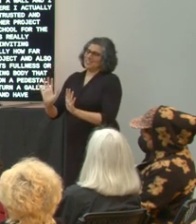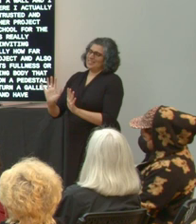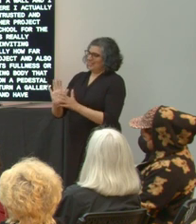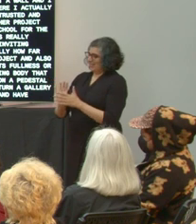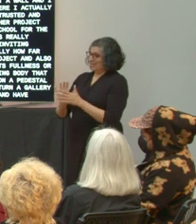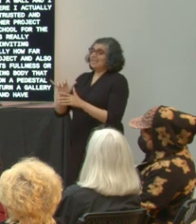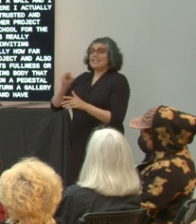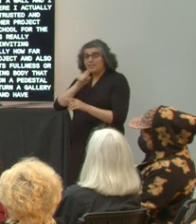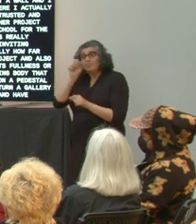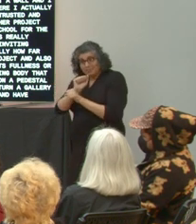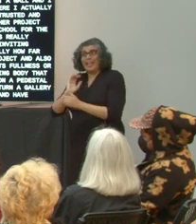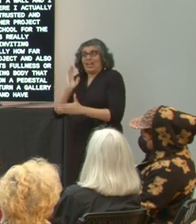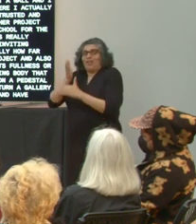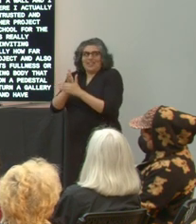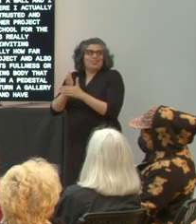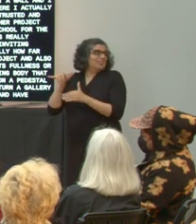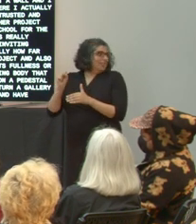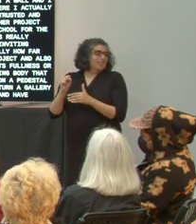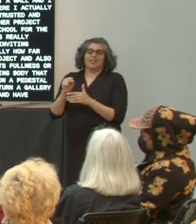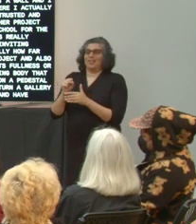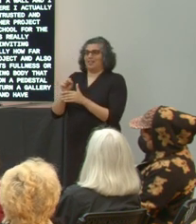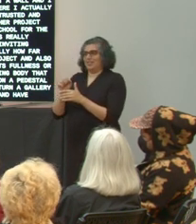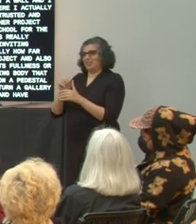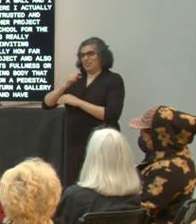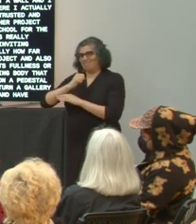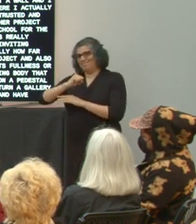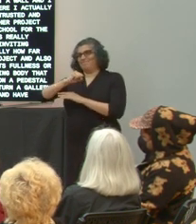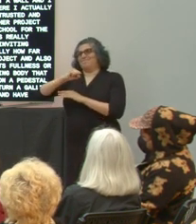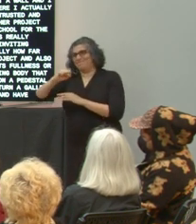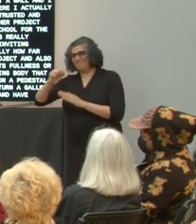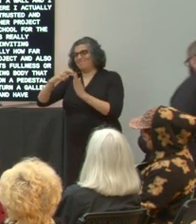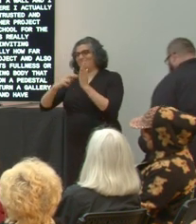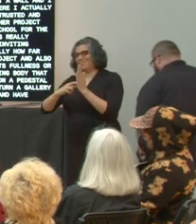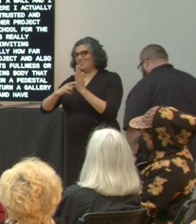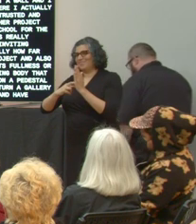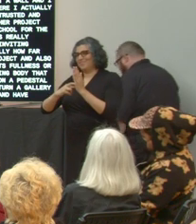intervention in a way—pushing against those rules. But with